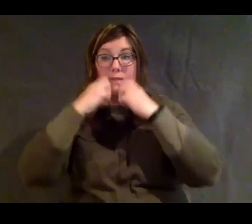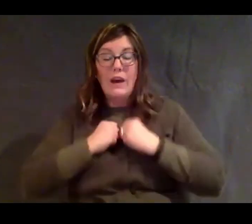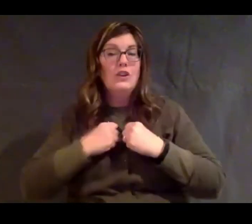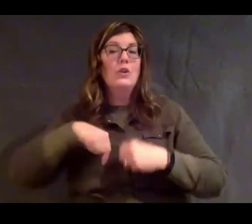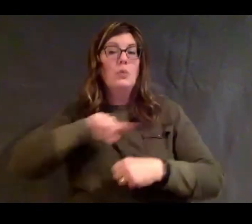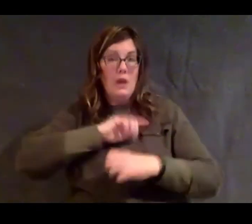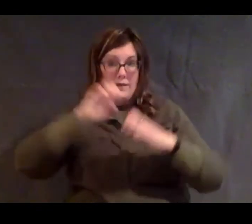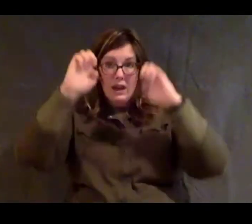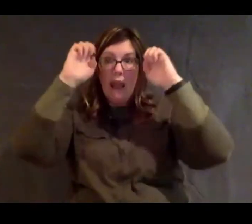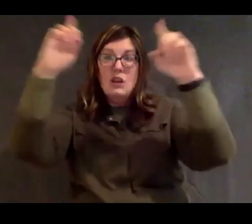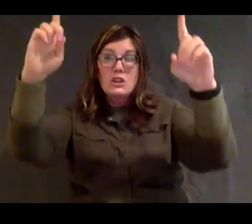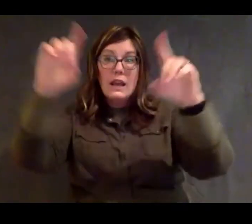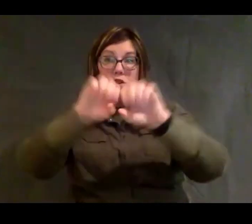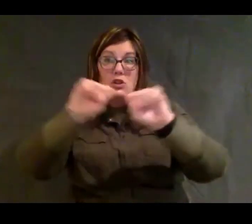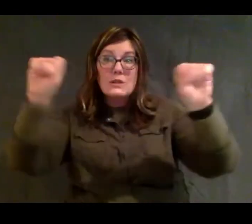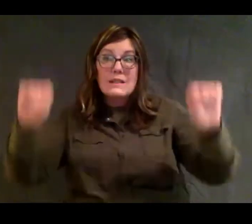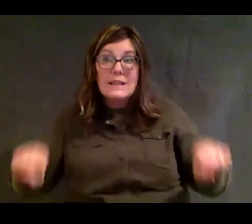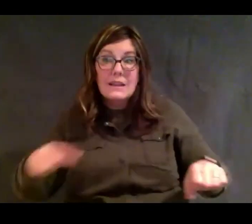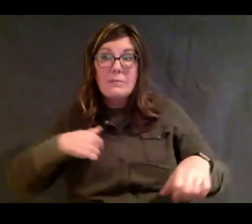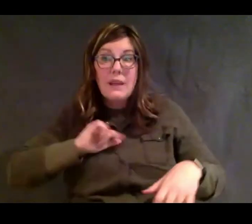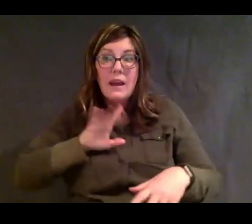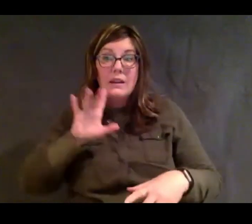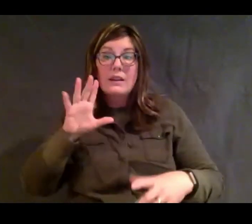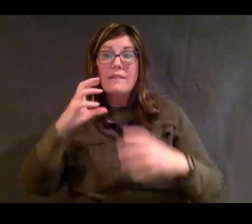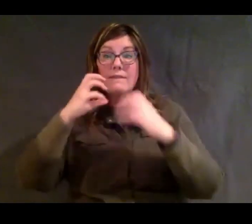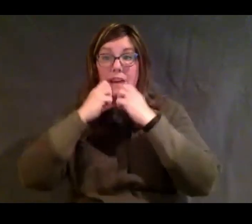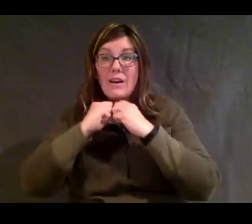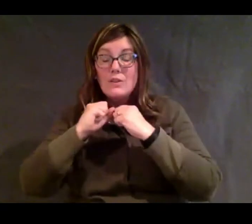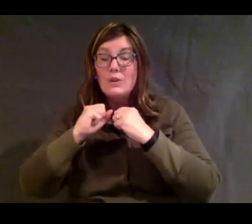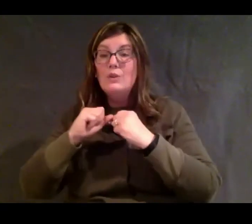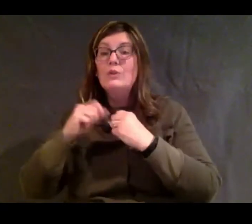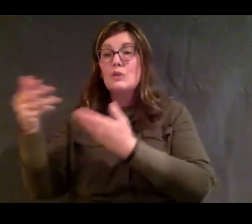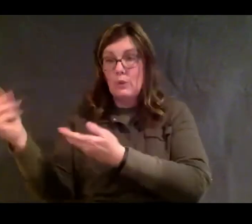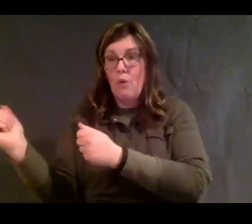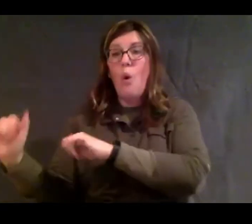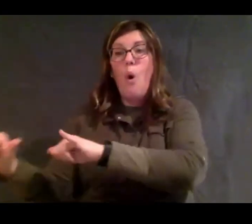that values what you bring to the table we're going to fight for all of our students right we